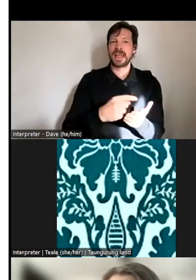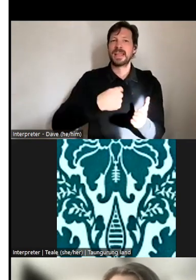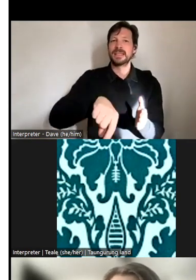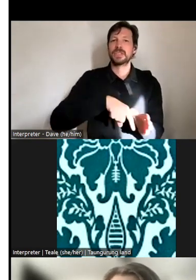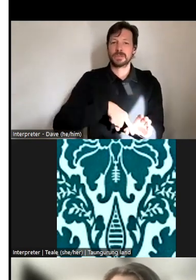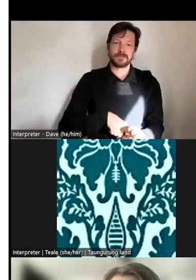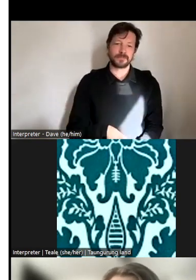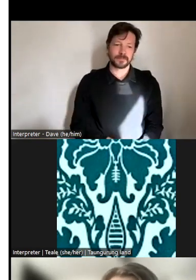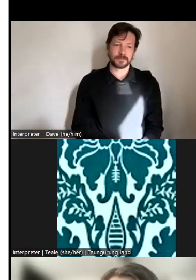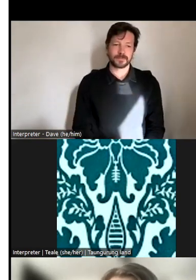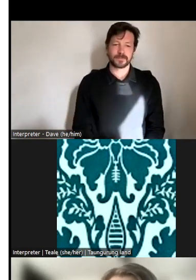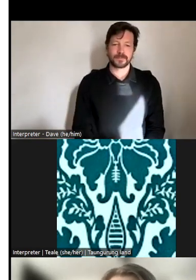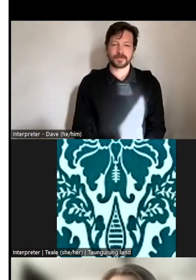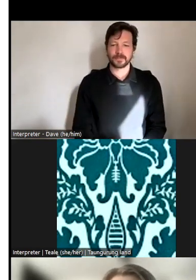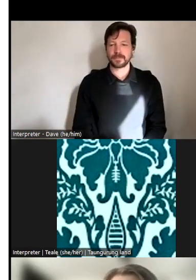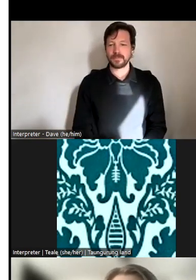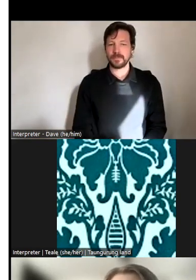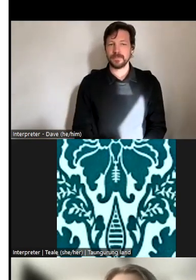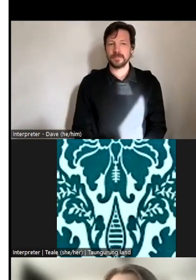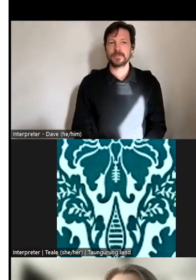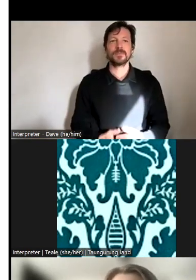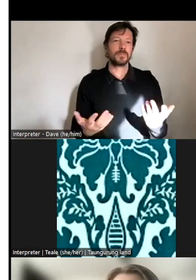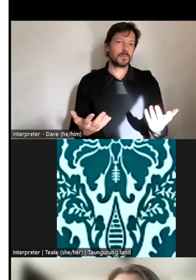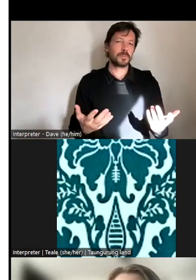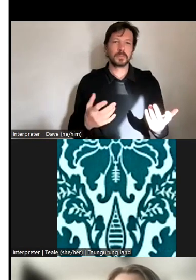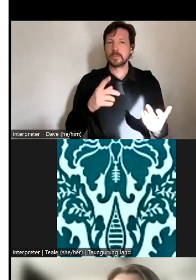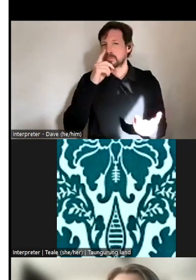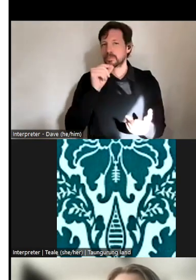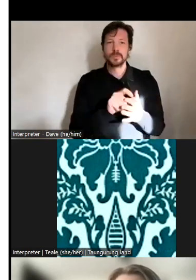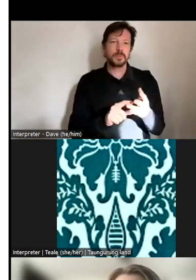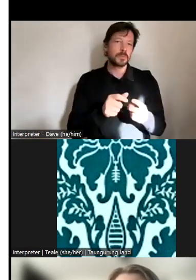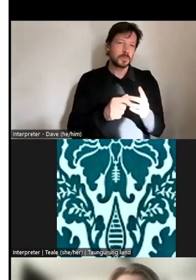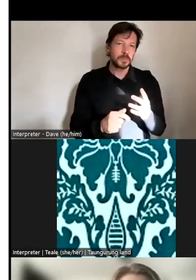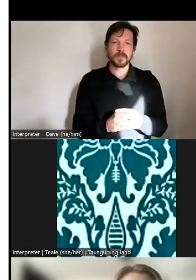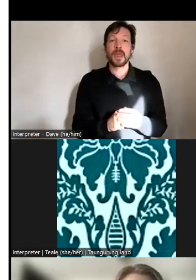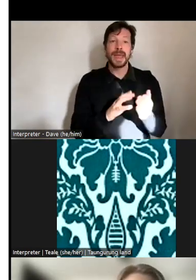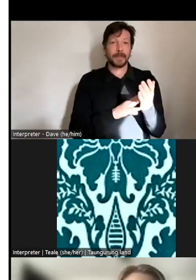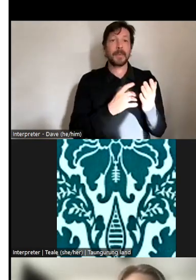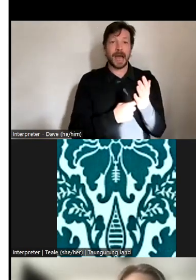But yeah, those are the things that could be done. And I guess, the MRI can show things like we discussed